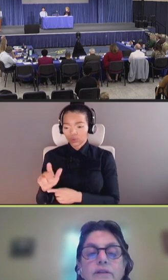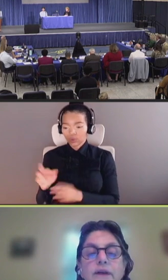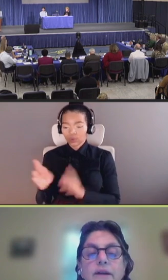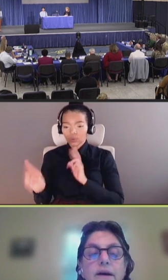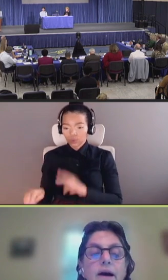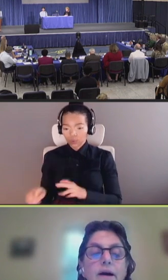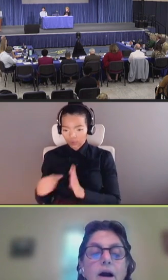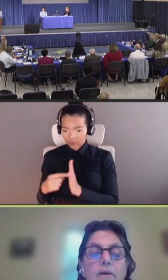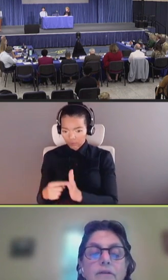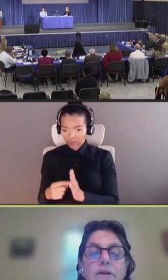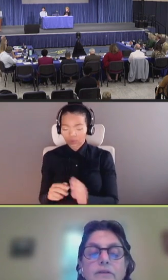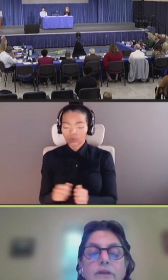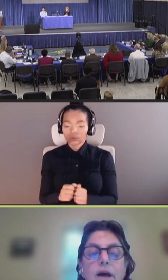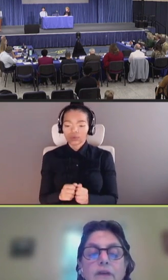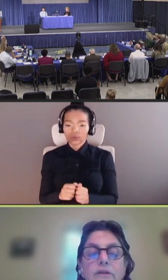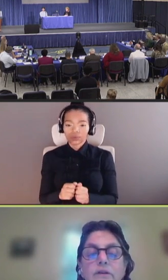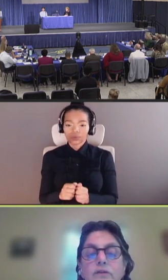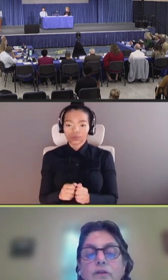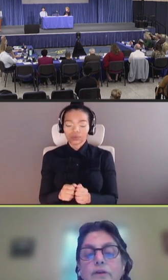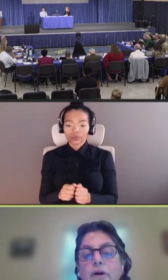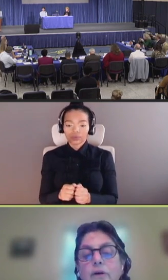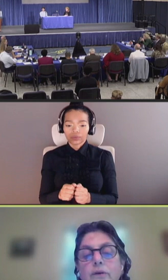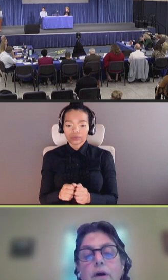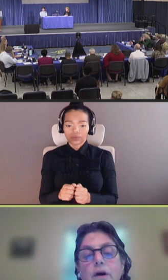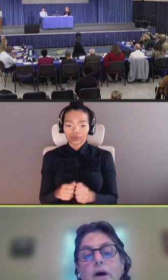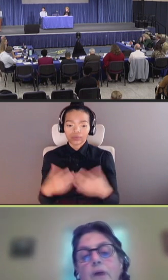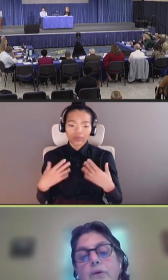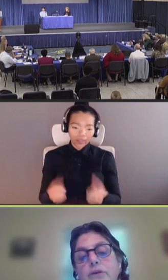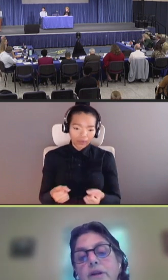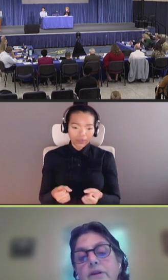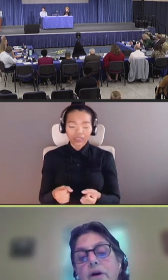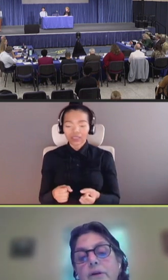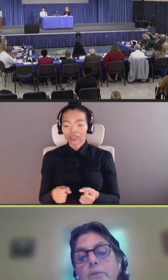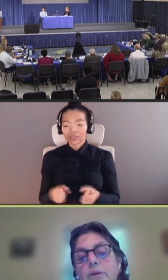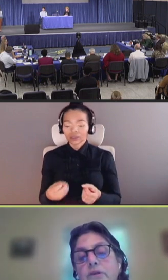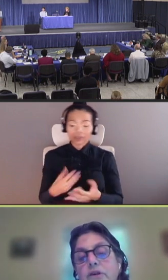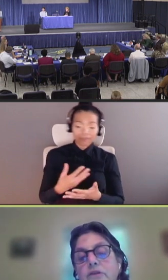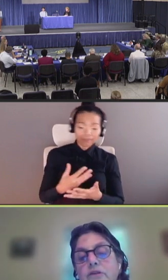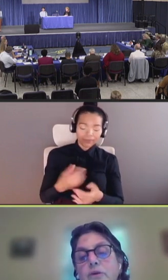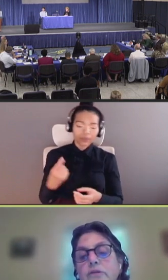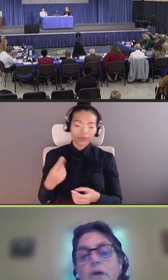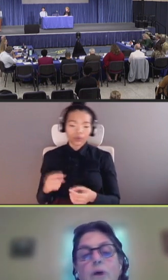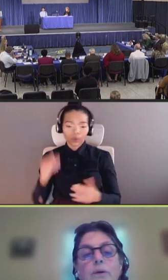that confidence and hesitance for adult -- routine adult immunizations was lower